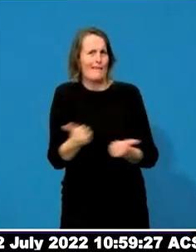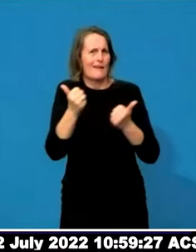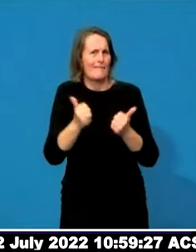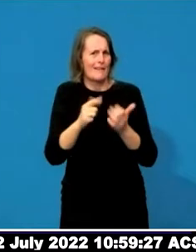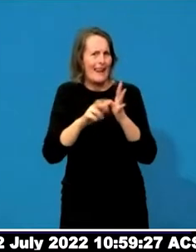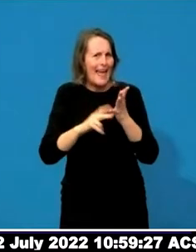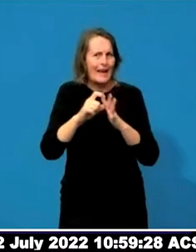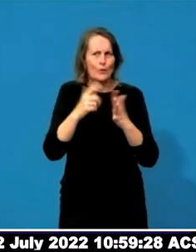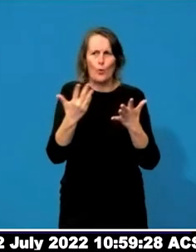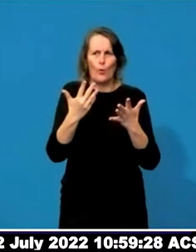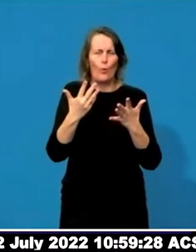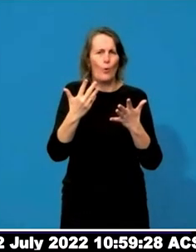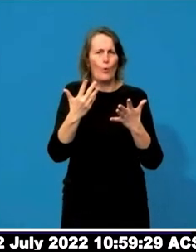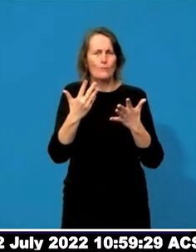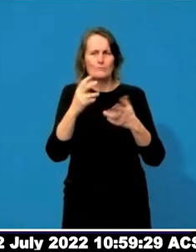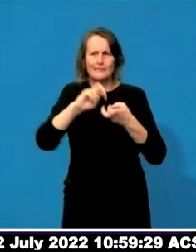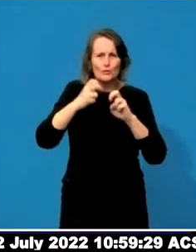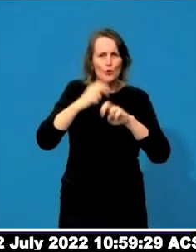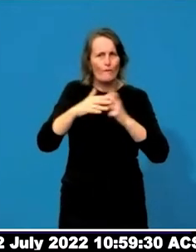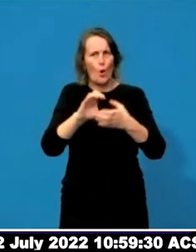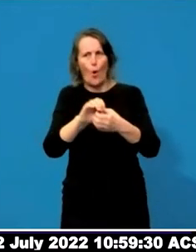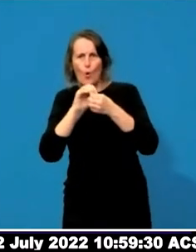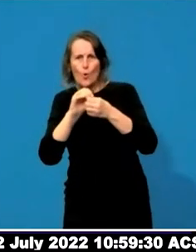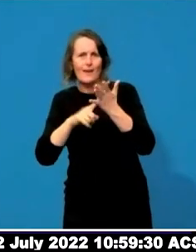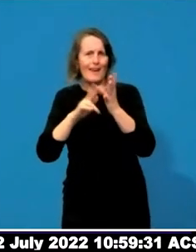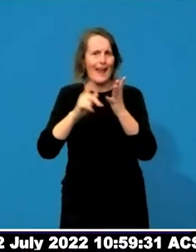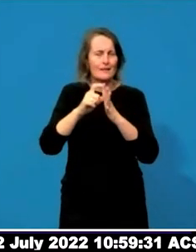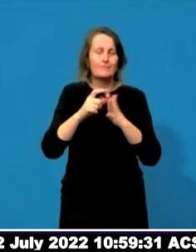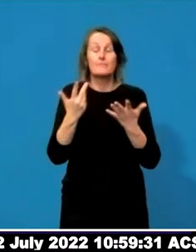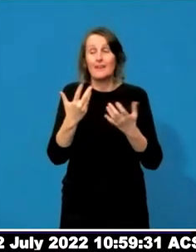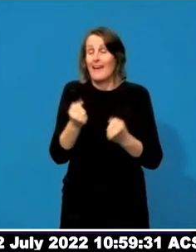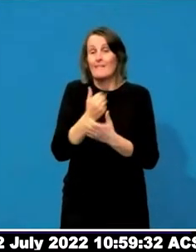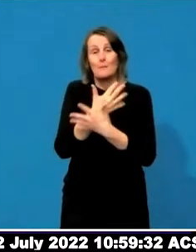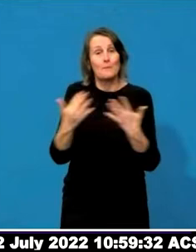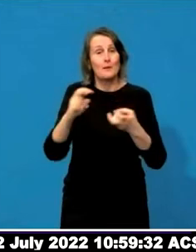Look, there's multiple issues. I mean, the cost of building housing in these remote communities is -